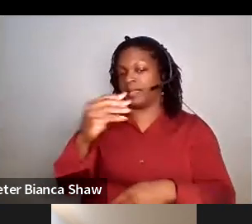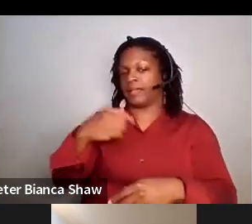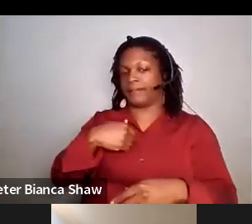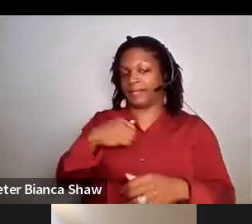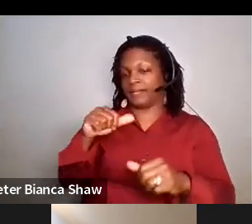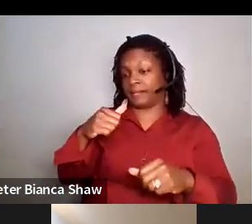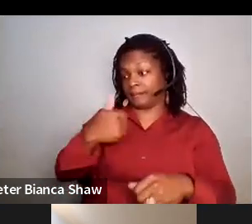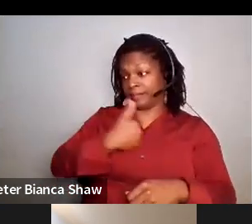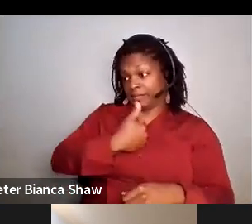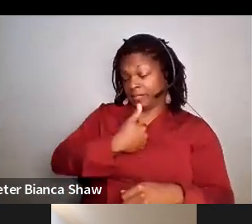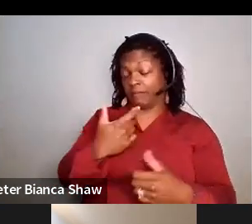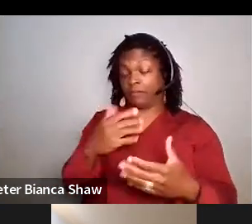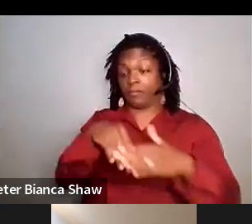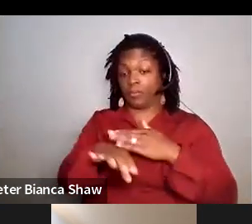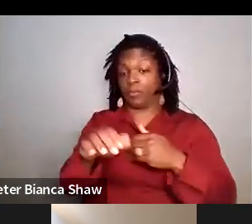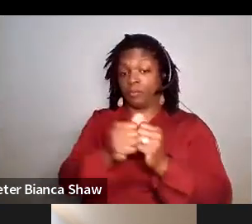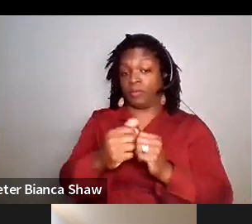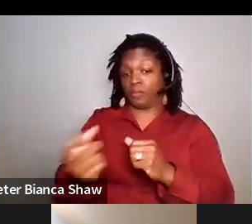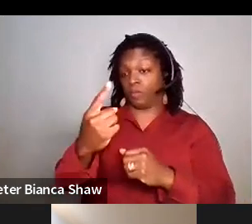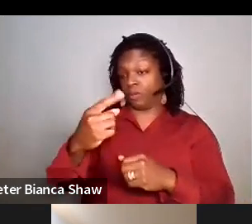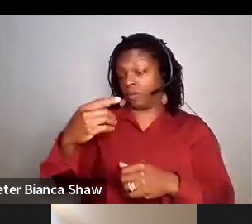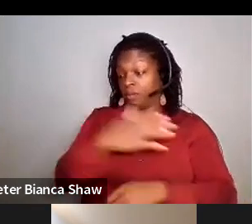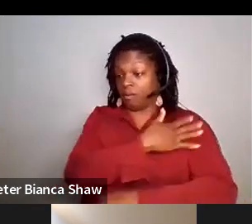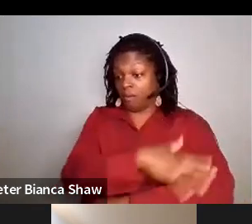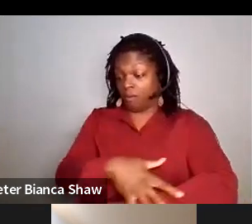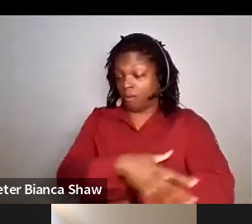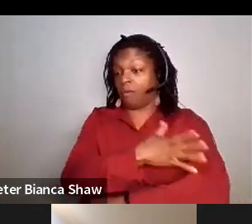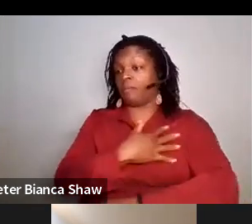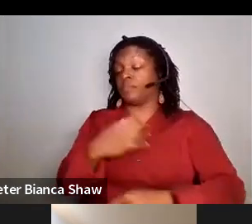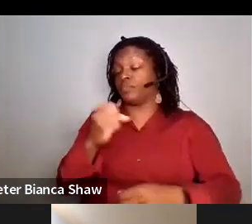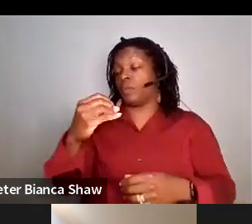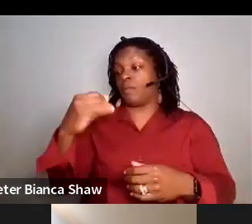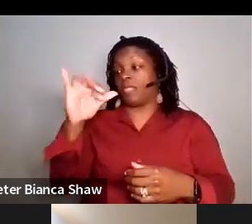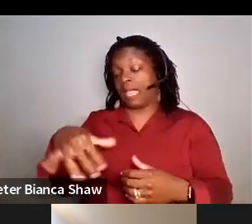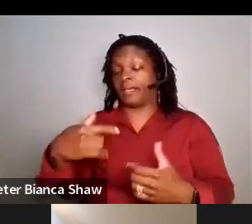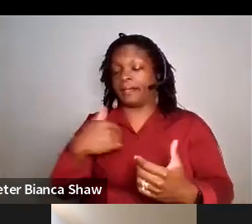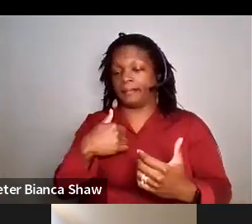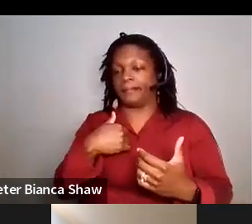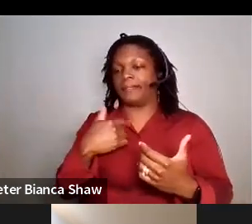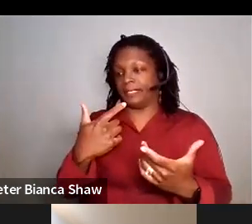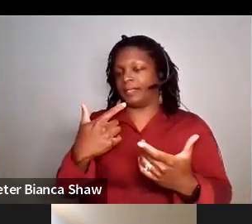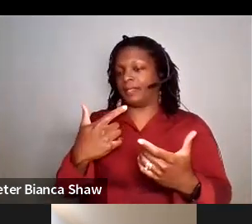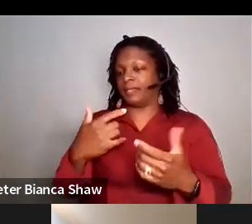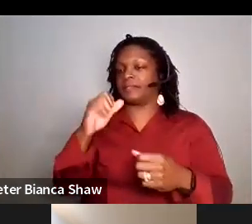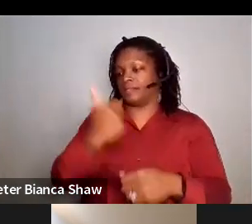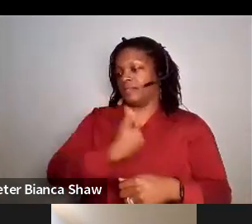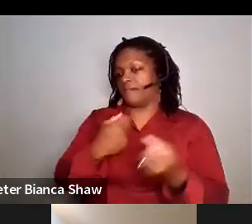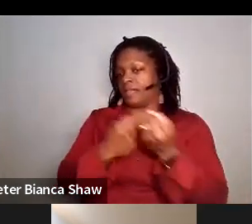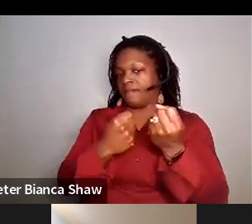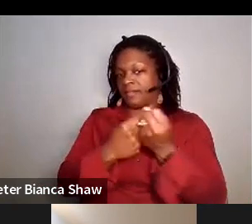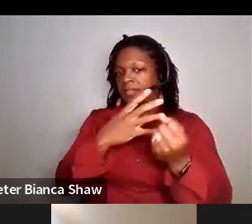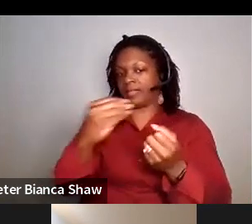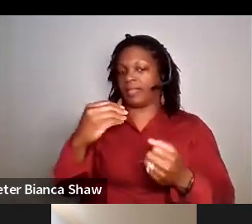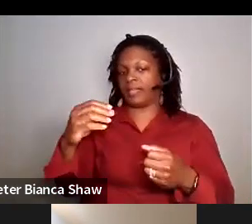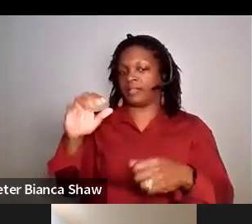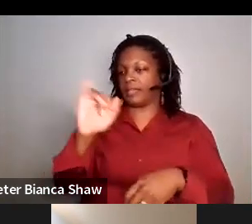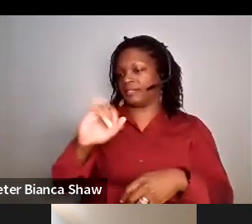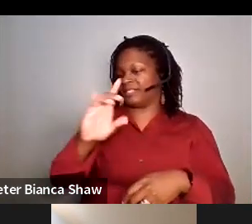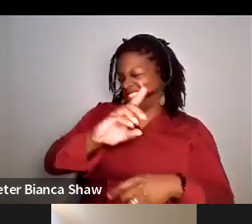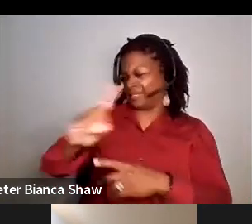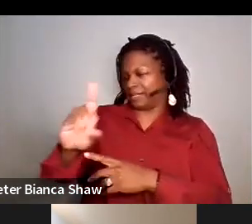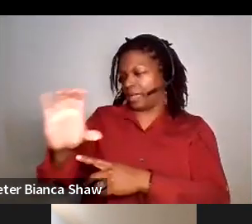I was born. I guess, Billy I was both one arm and a self advocate, and parents had the d council as well. We're so happy to have you Rashad.